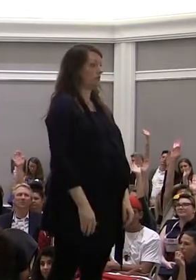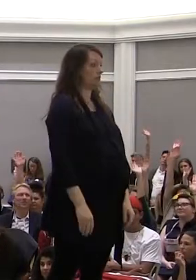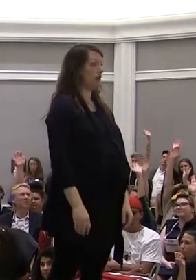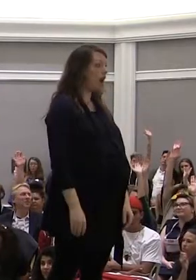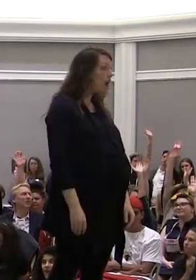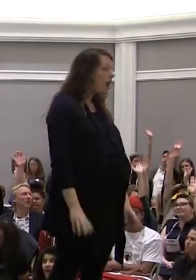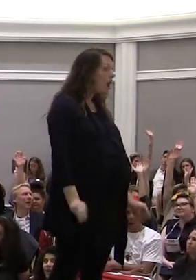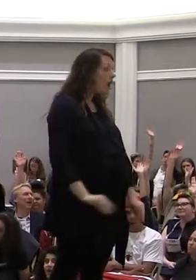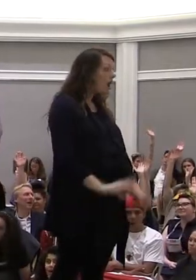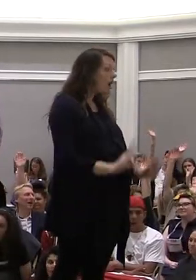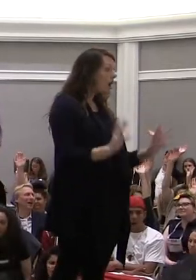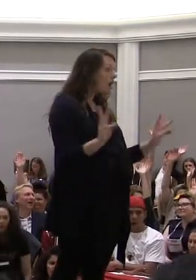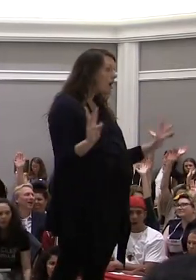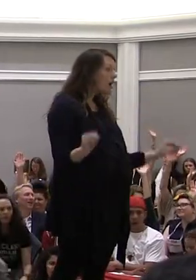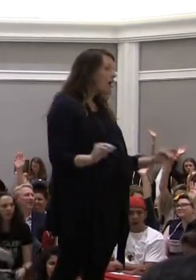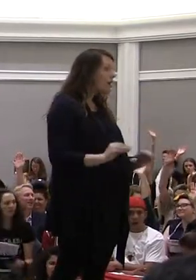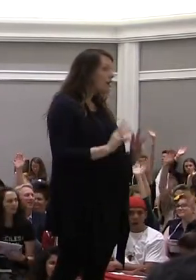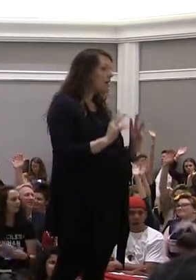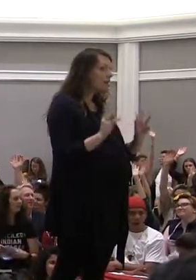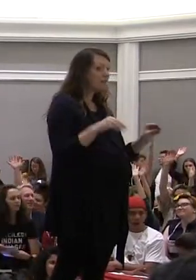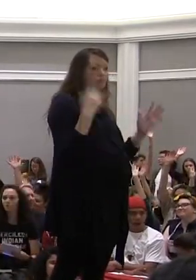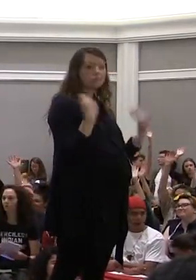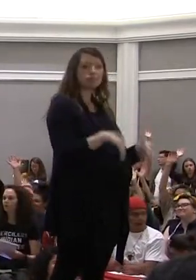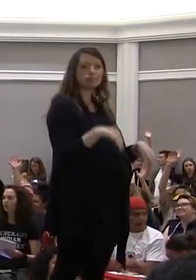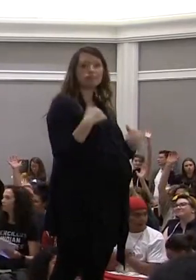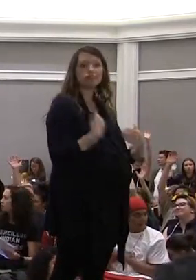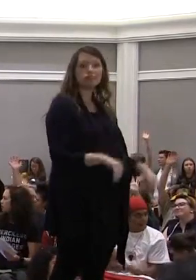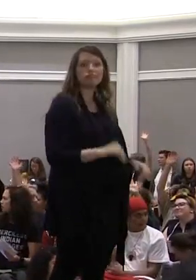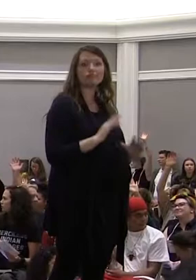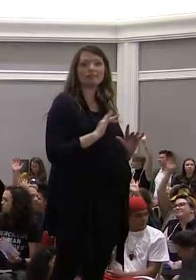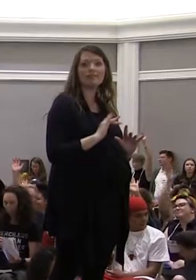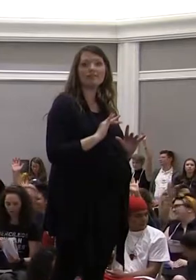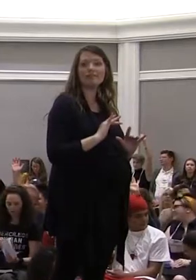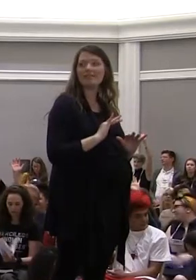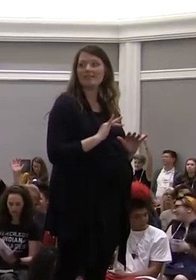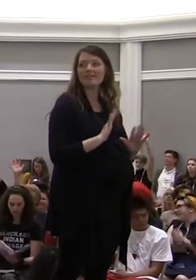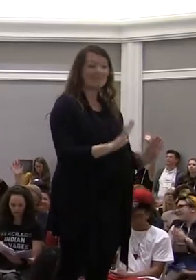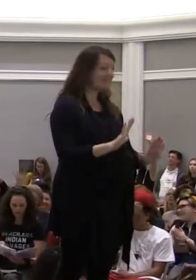Wow! Welcome you all.